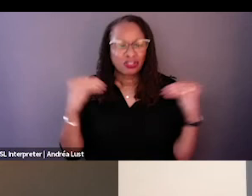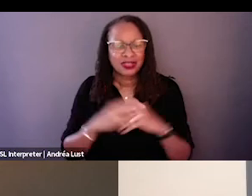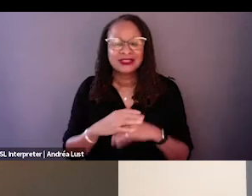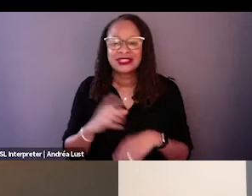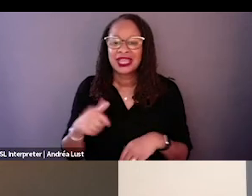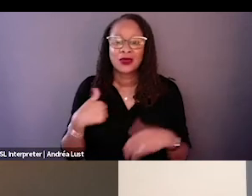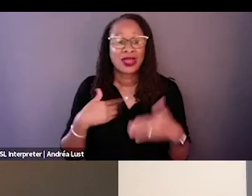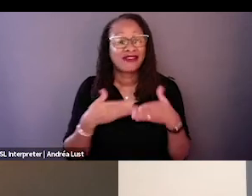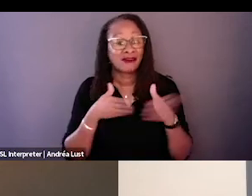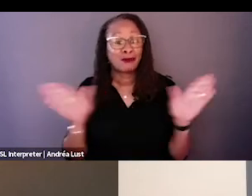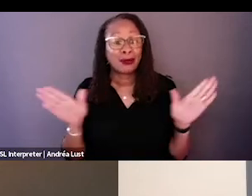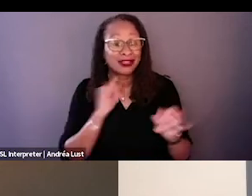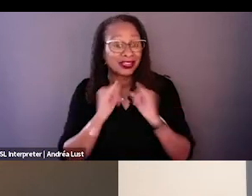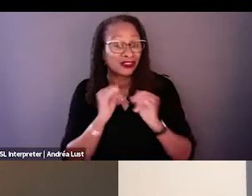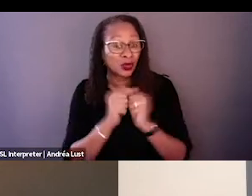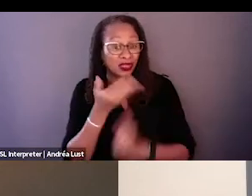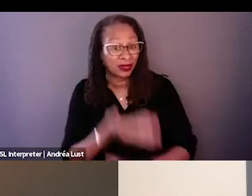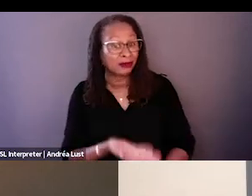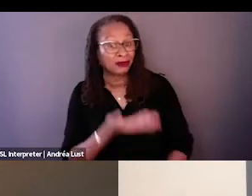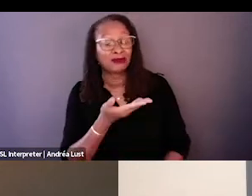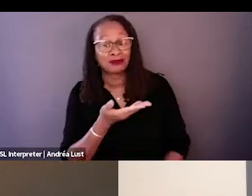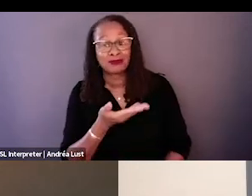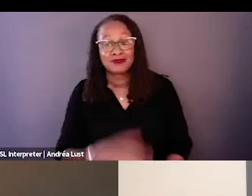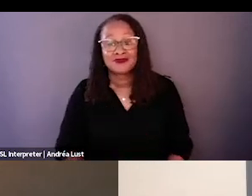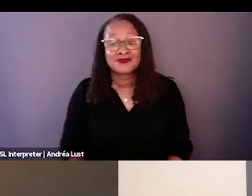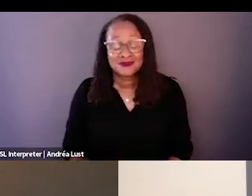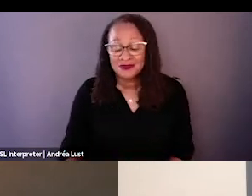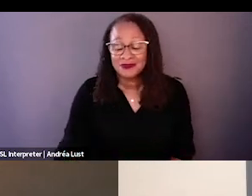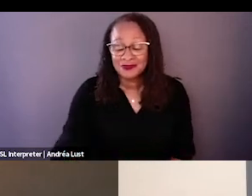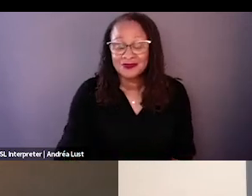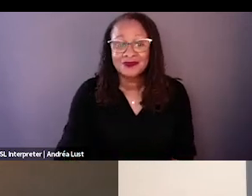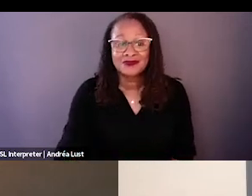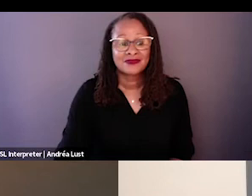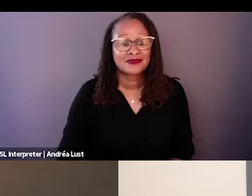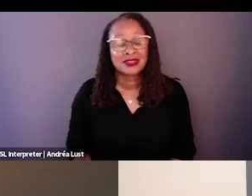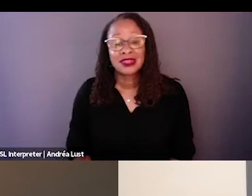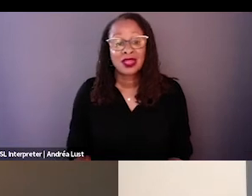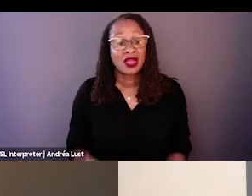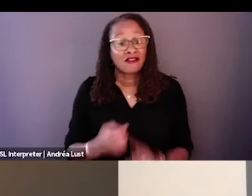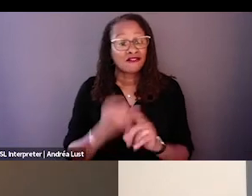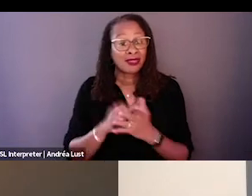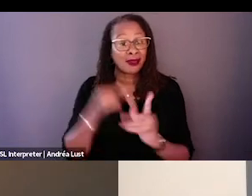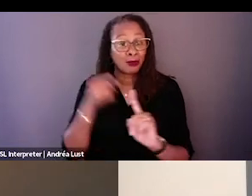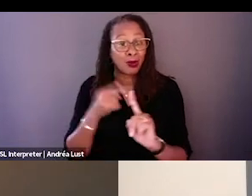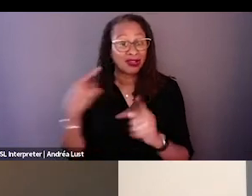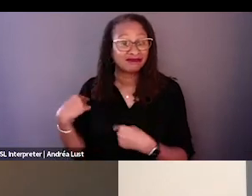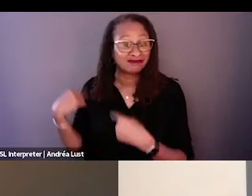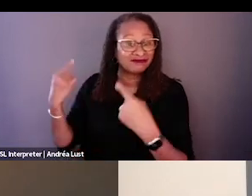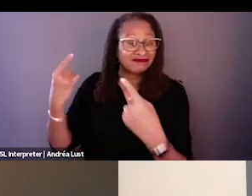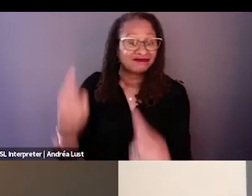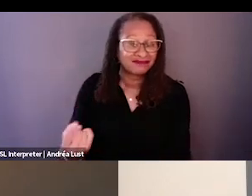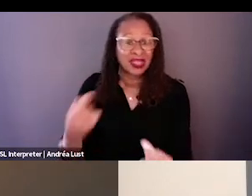The emotional impact is extraordinary, yet it appears to be low-tech, but it is a restored film.